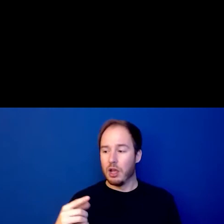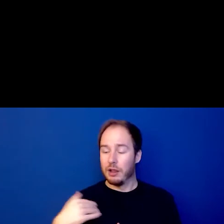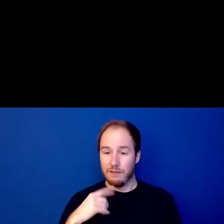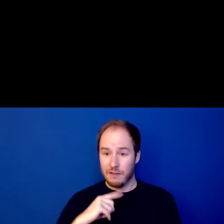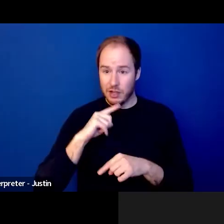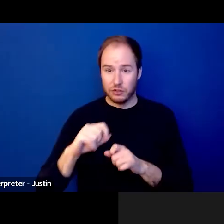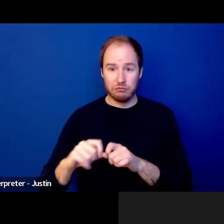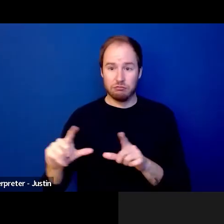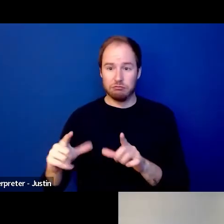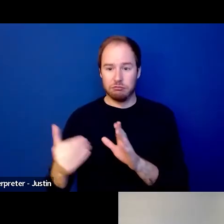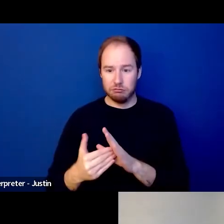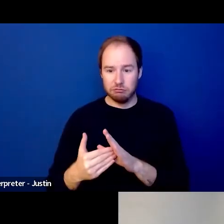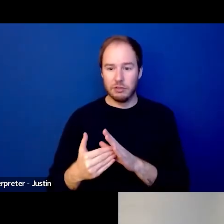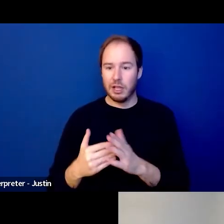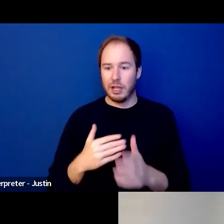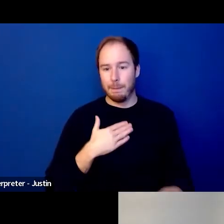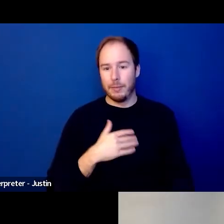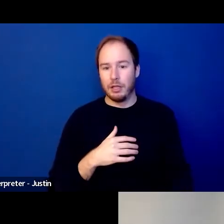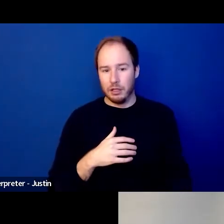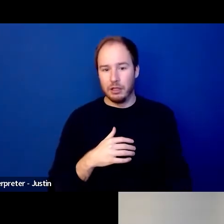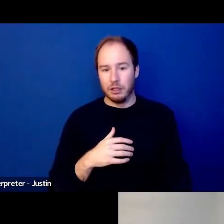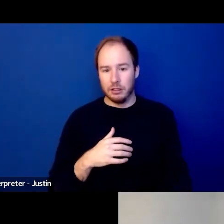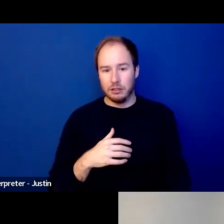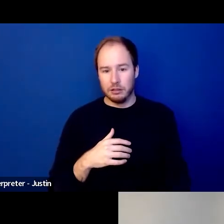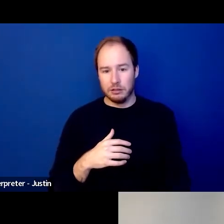if you would like to jump in on any of these,